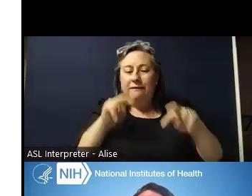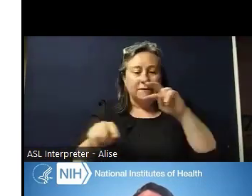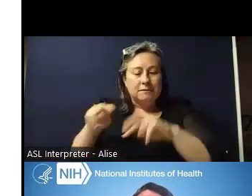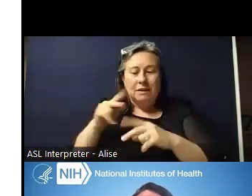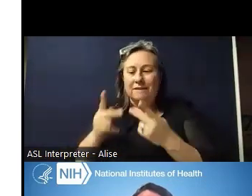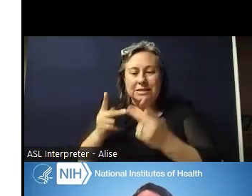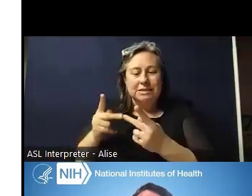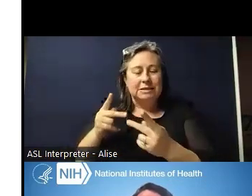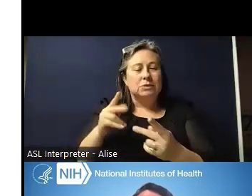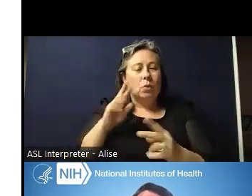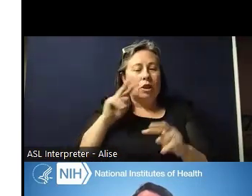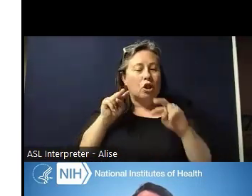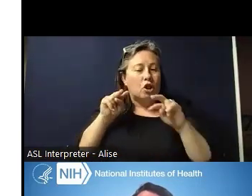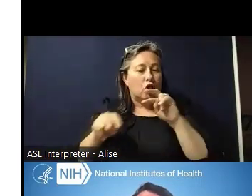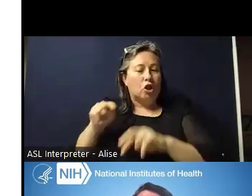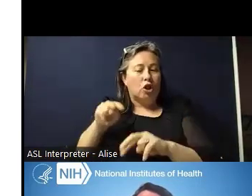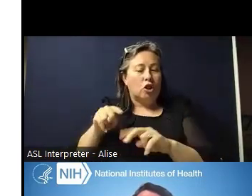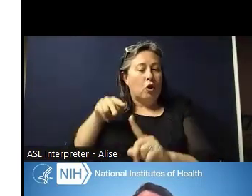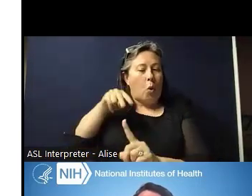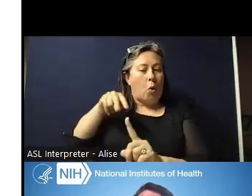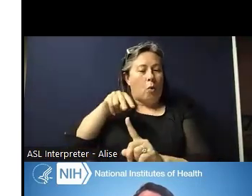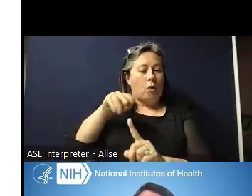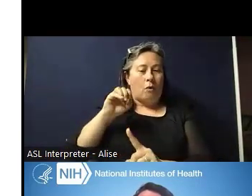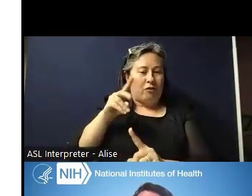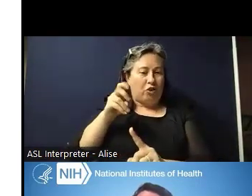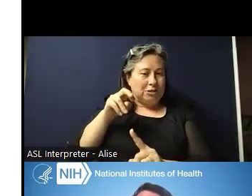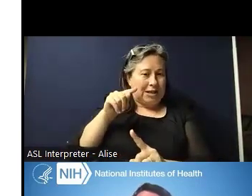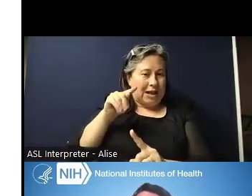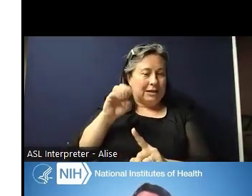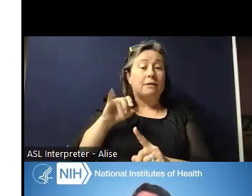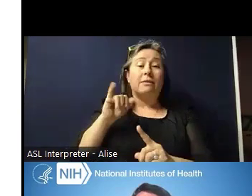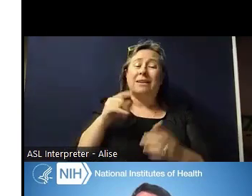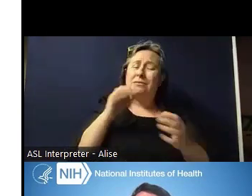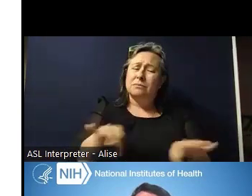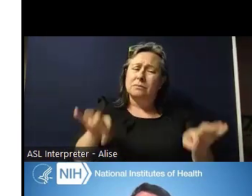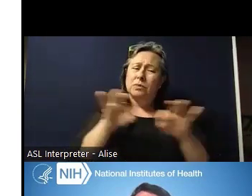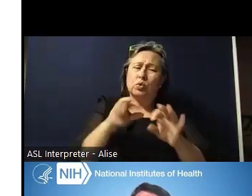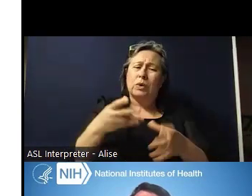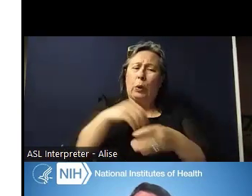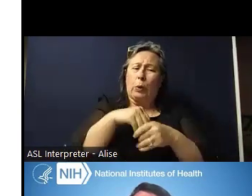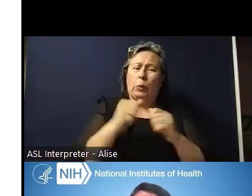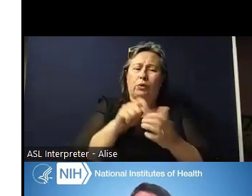Those details are really important to include in the written agreement itself, first off,